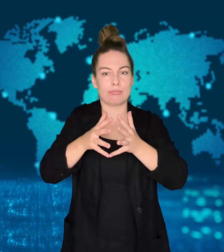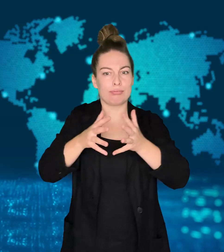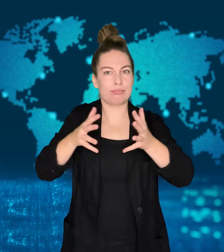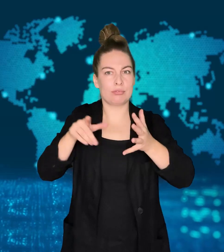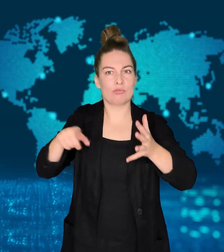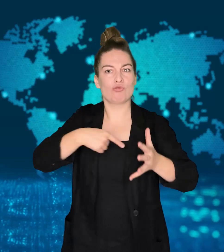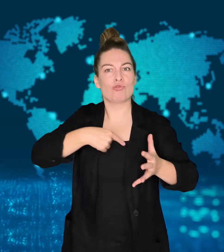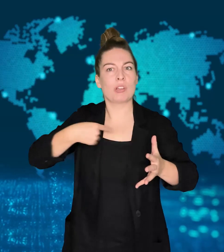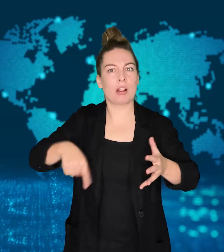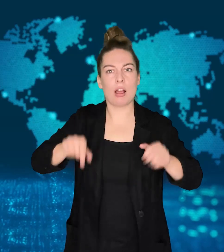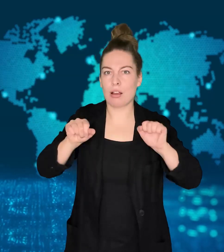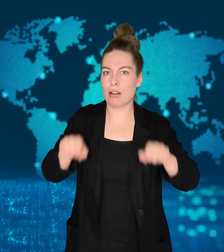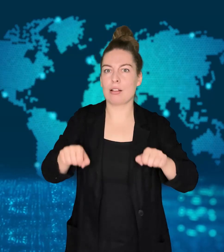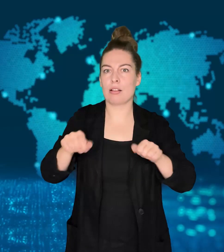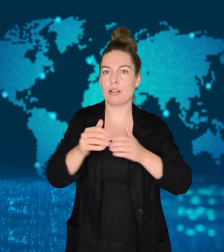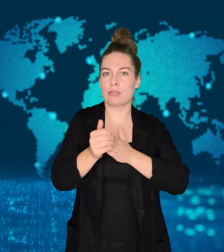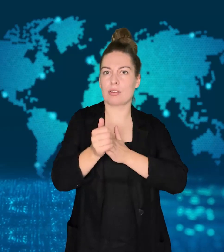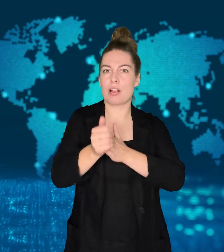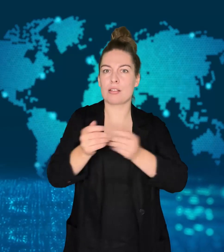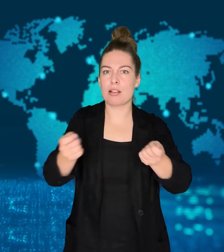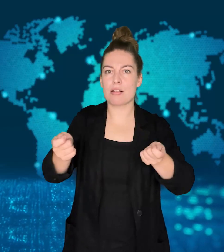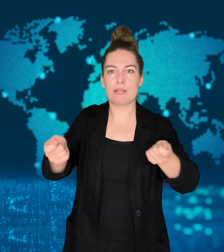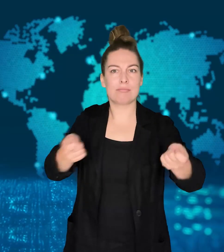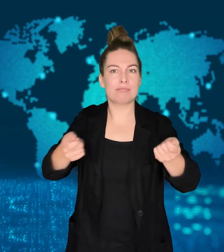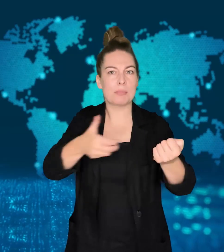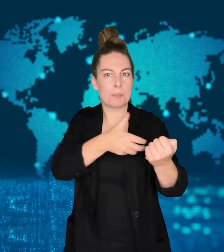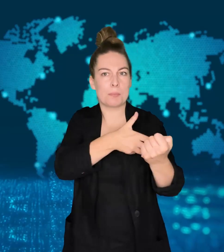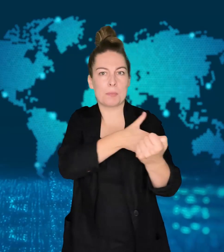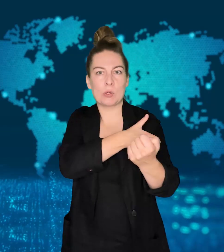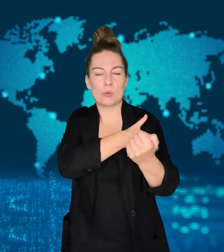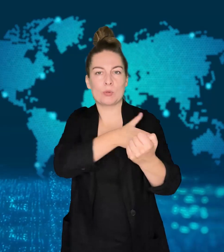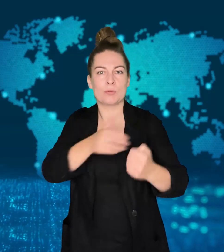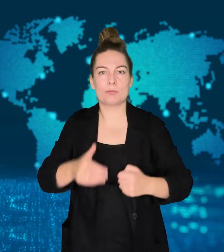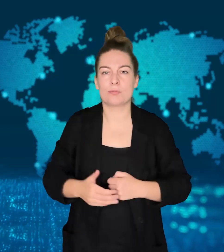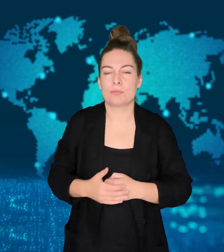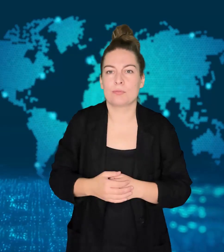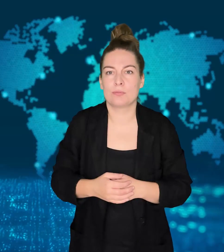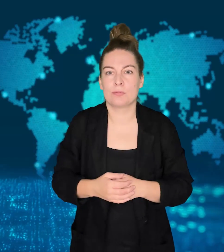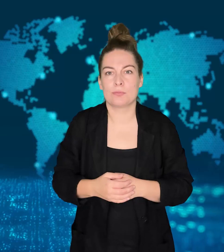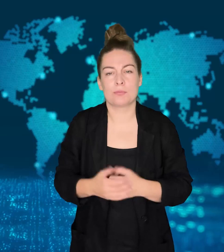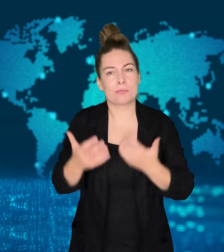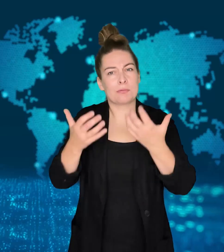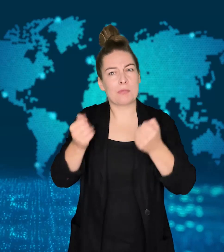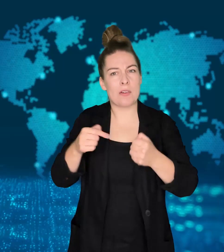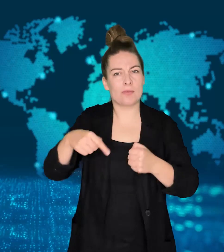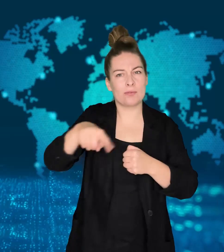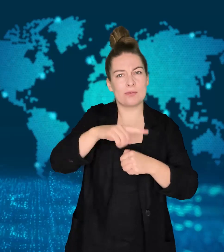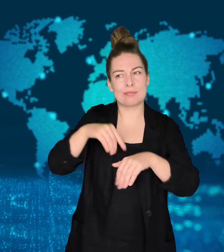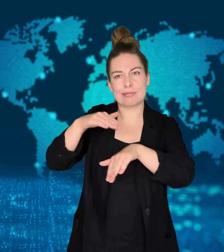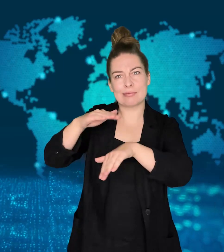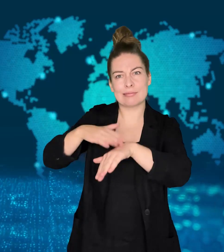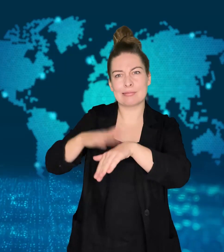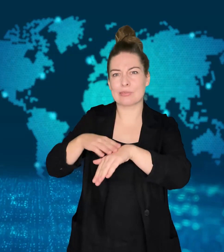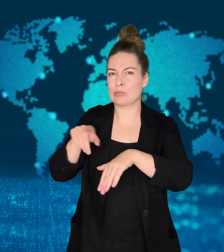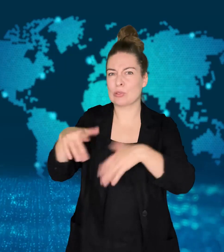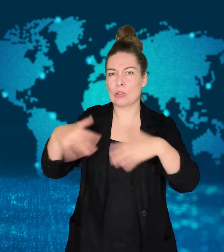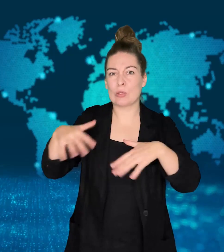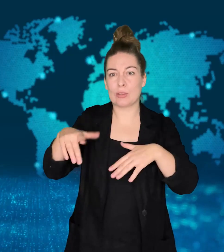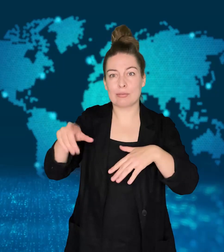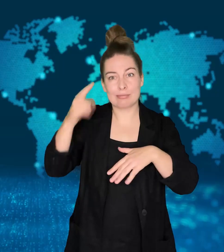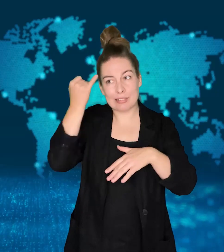making them more dependent on China.